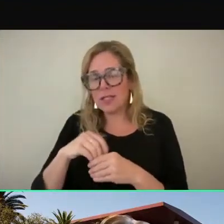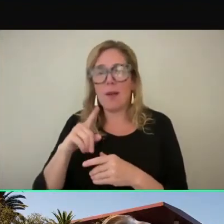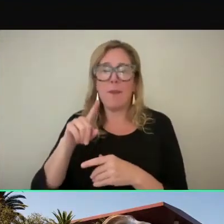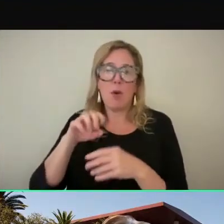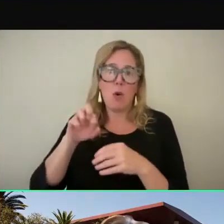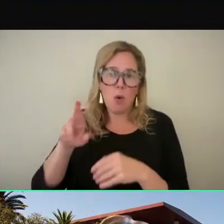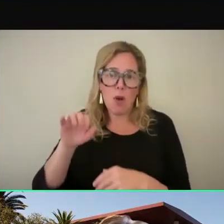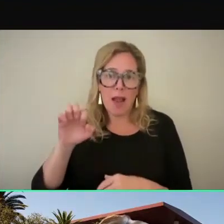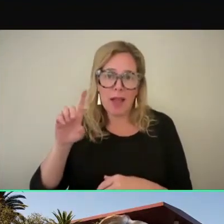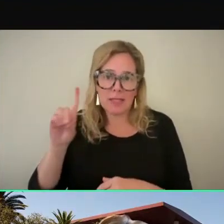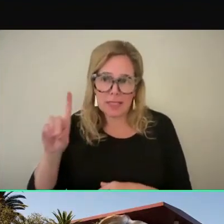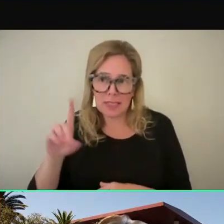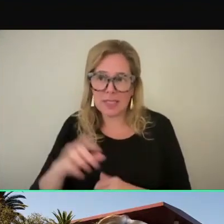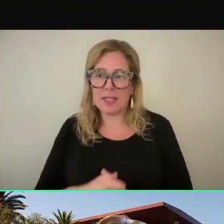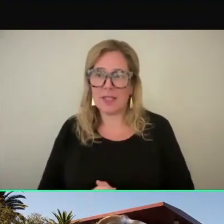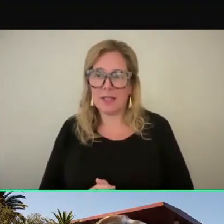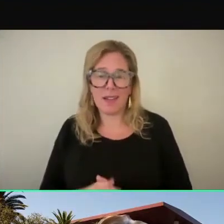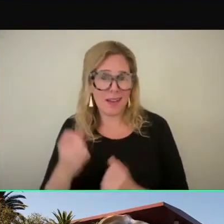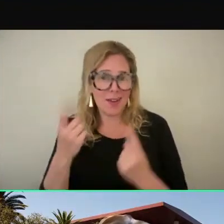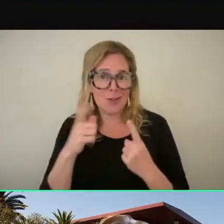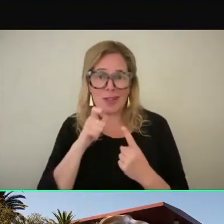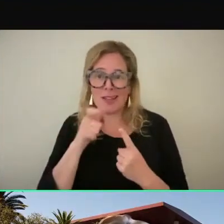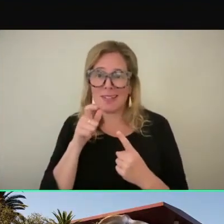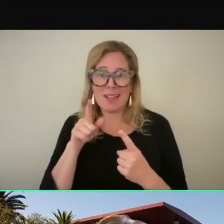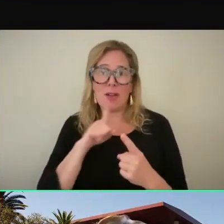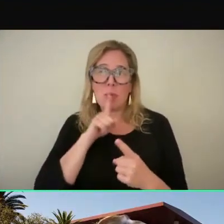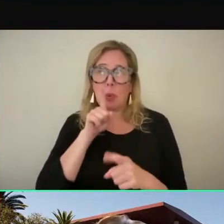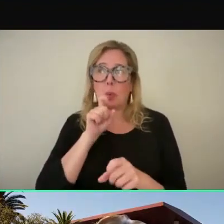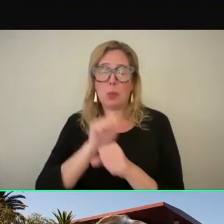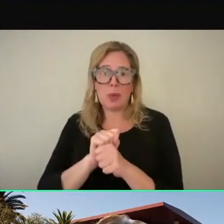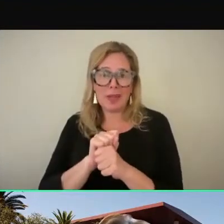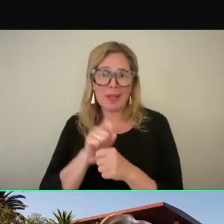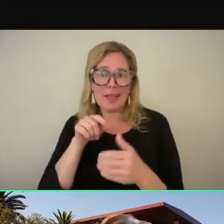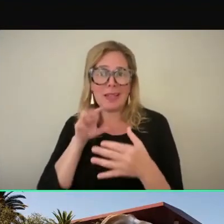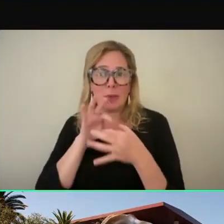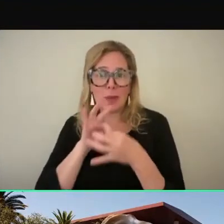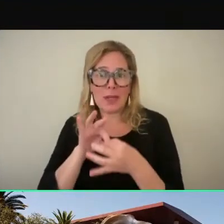not address accessibility for AIDD. Some are not great at accessibility at all, as has been brought